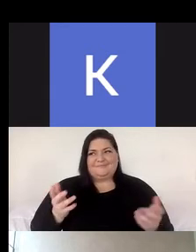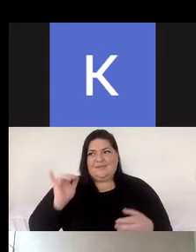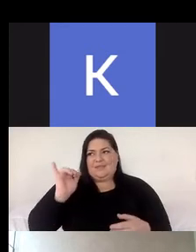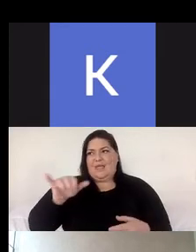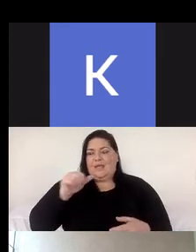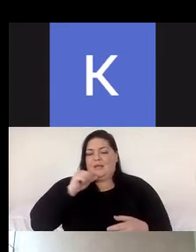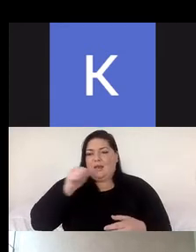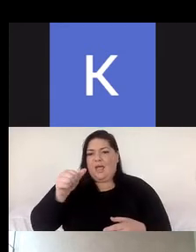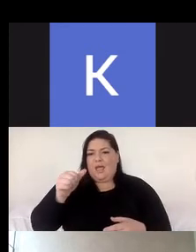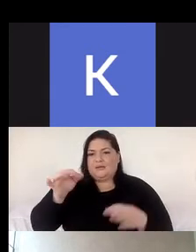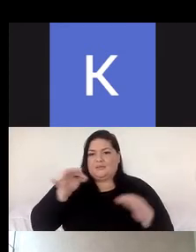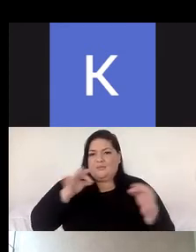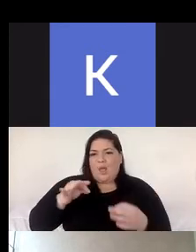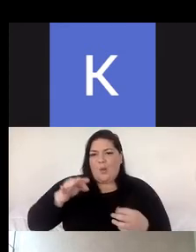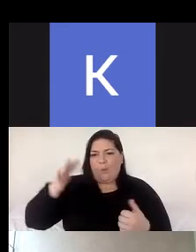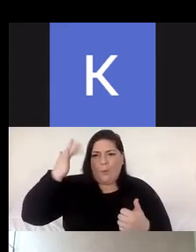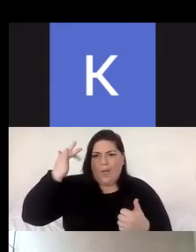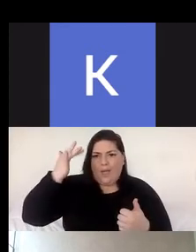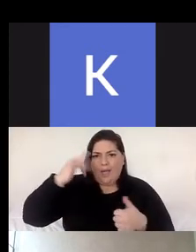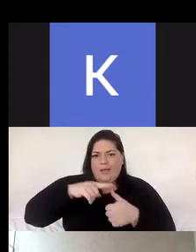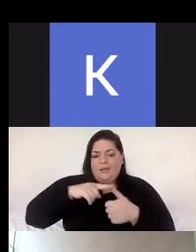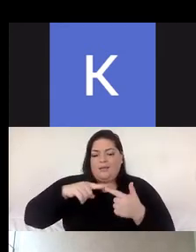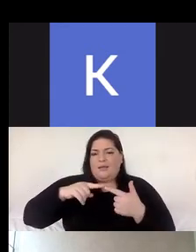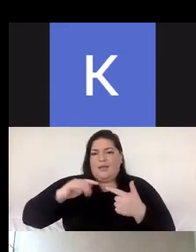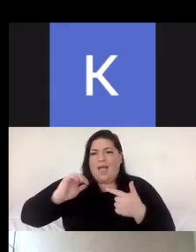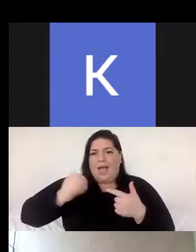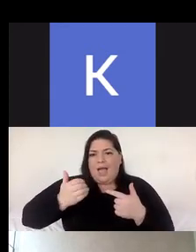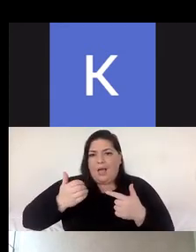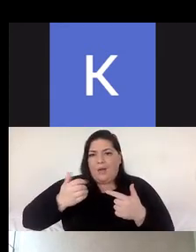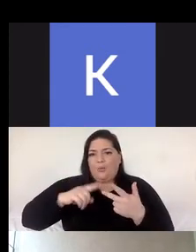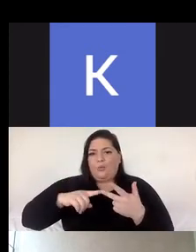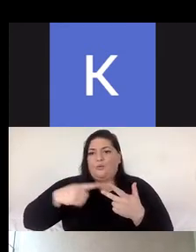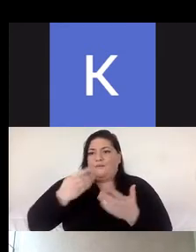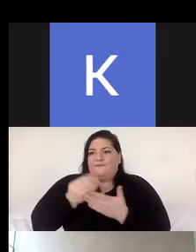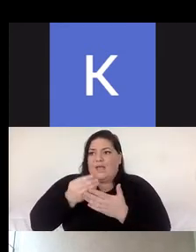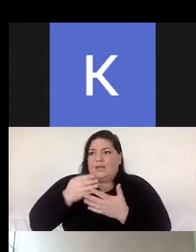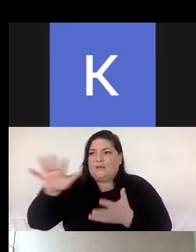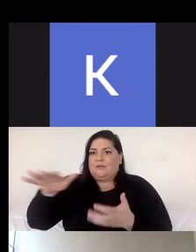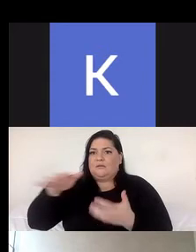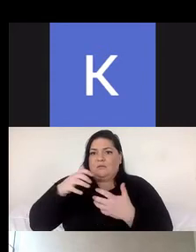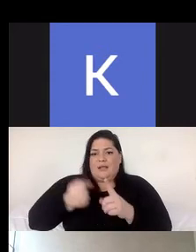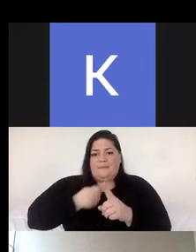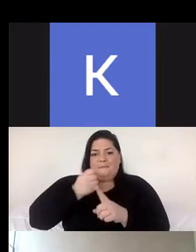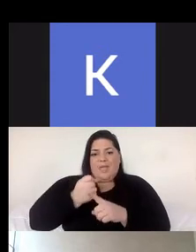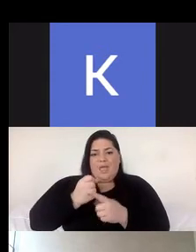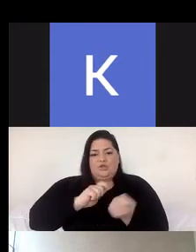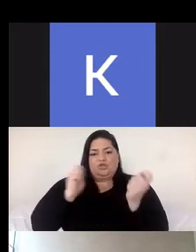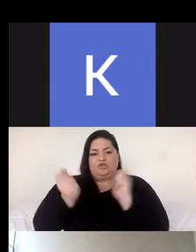it works, what it's working to do, how the funding directly makes a change in the community,